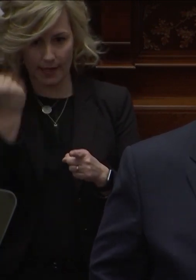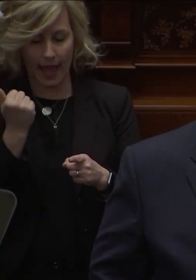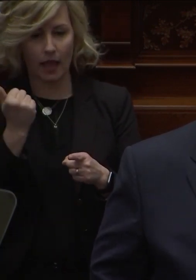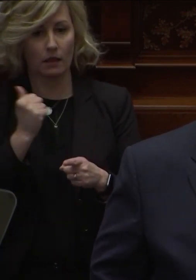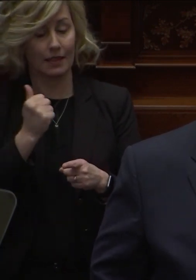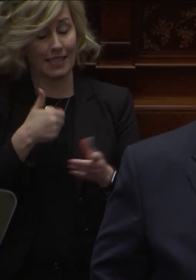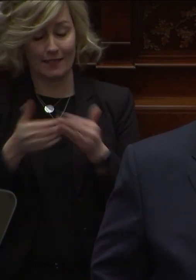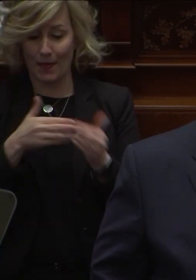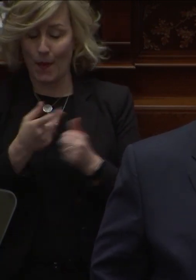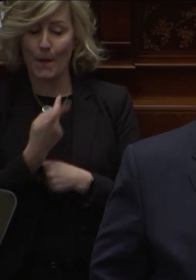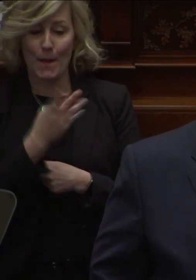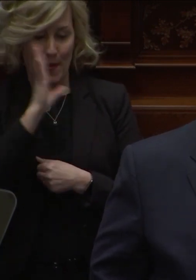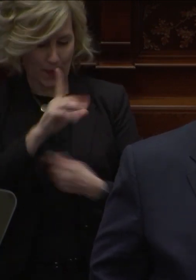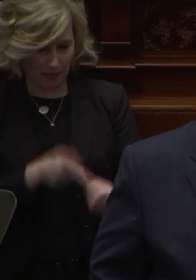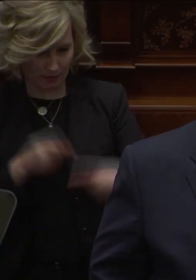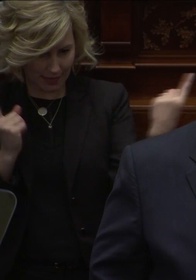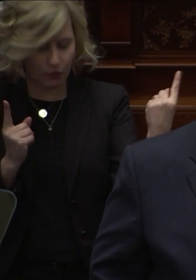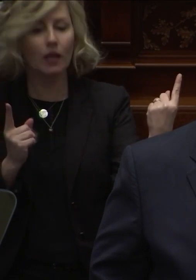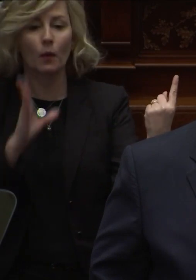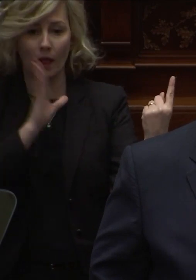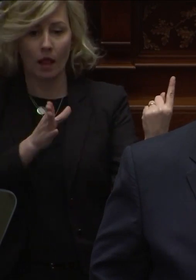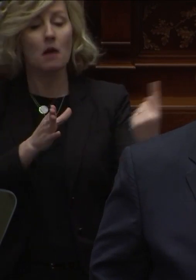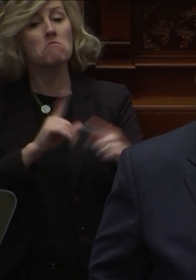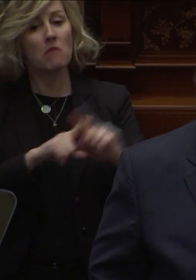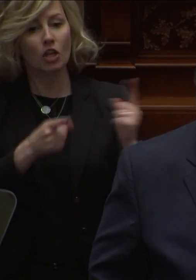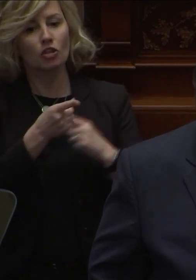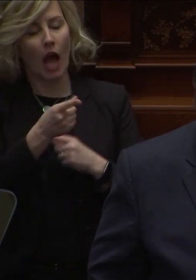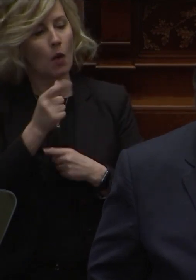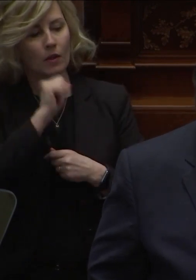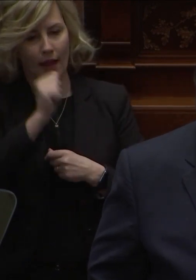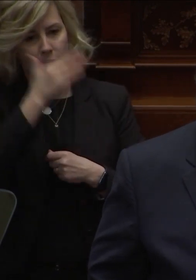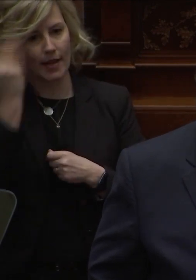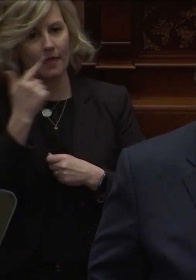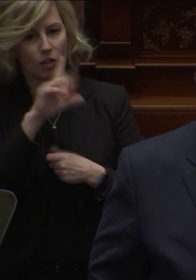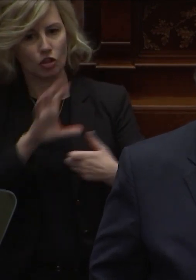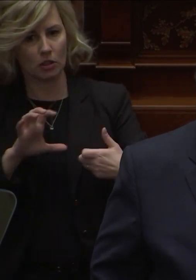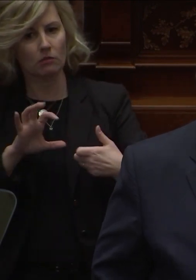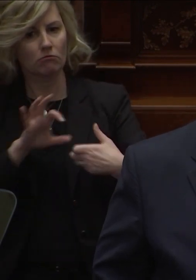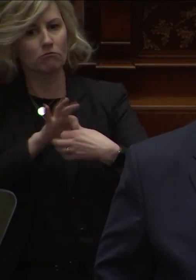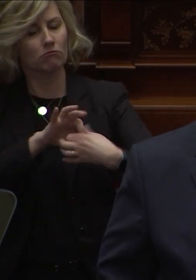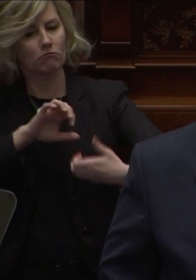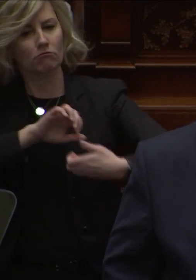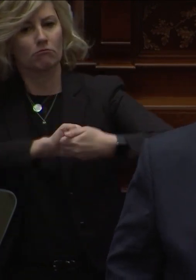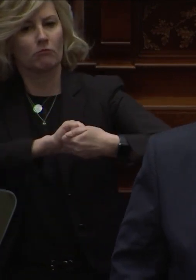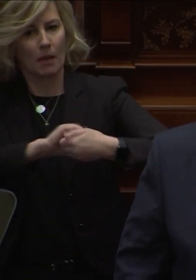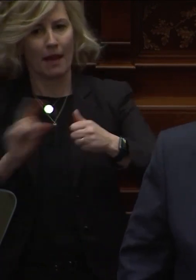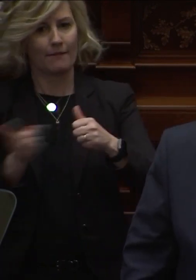BARELY HAD ANY TIME FOR HERSELF. I WILL NOT SEEN FORGET EVEN WHEN